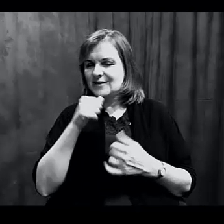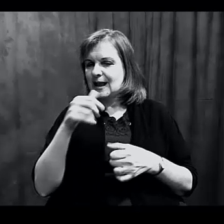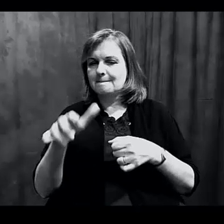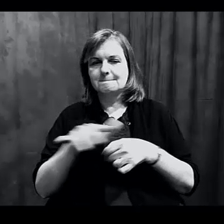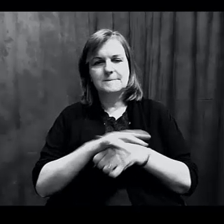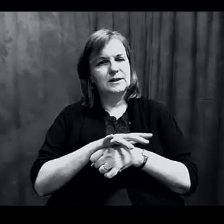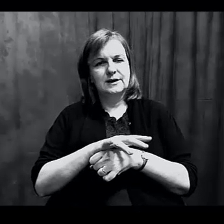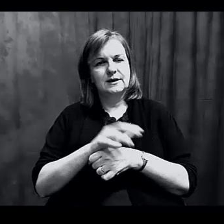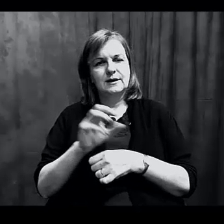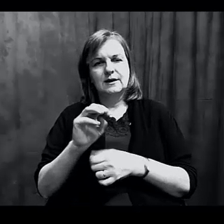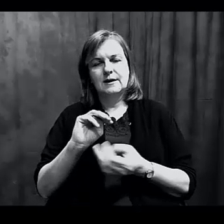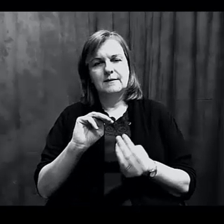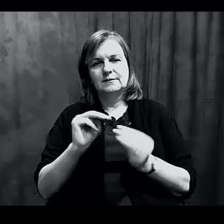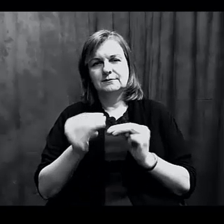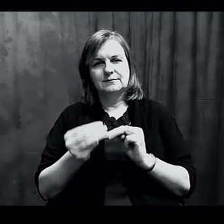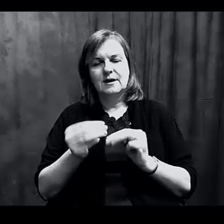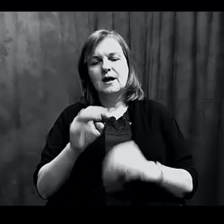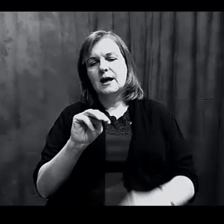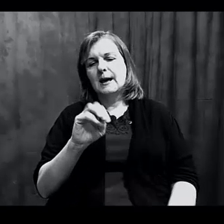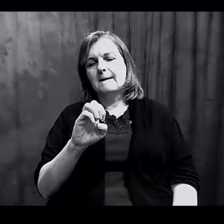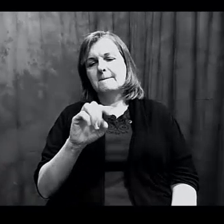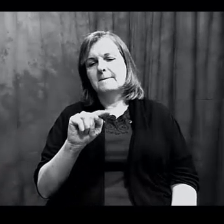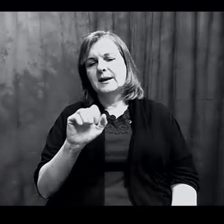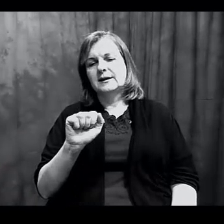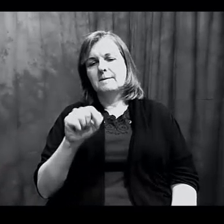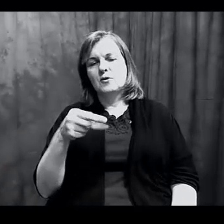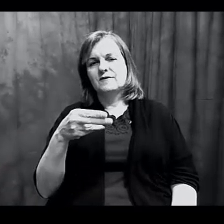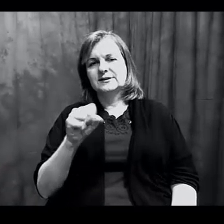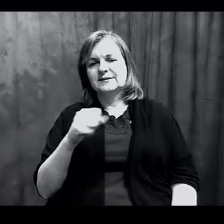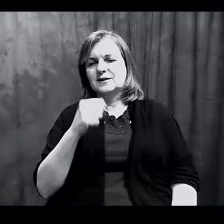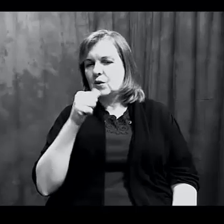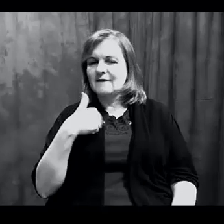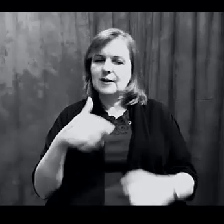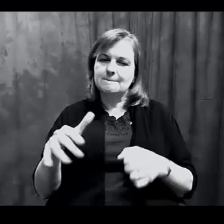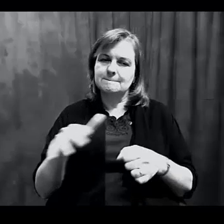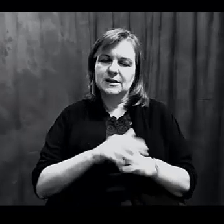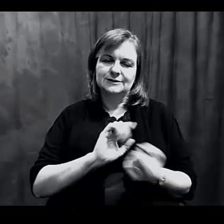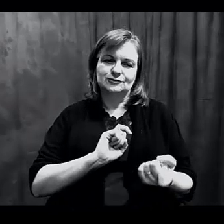sort of incomplete metamorphosis where they don't have a complete transition